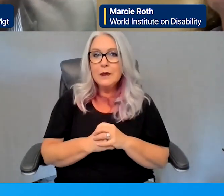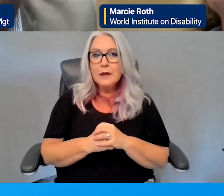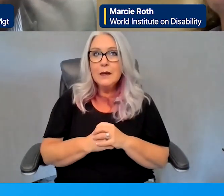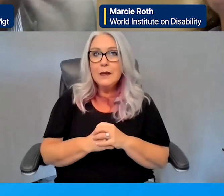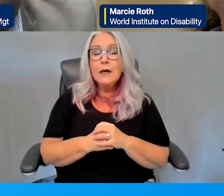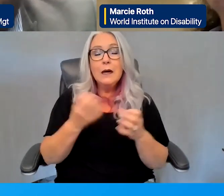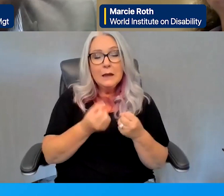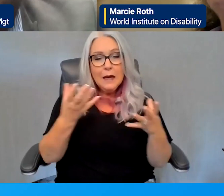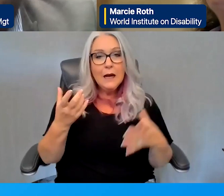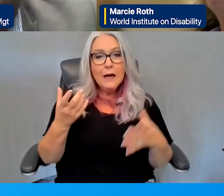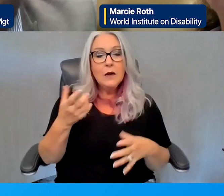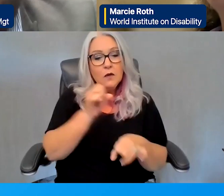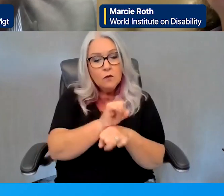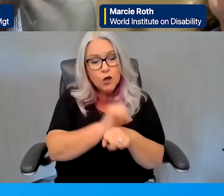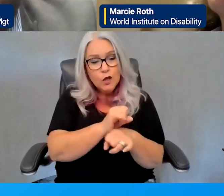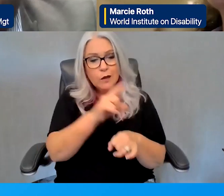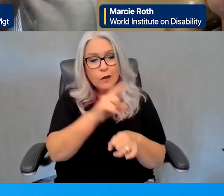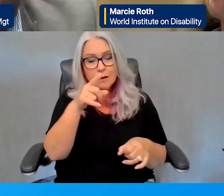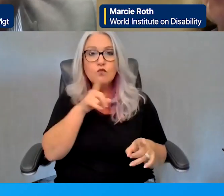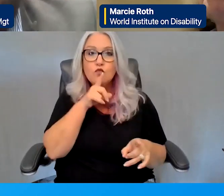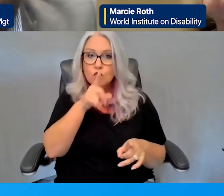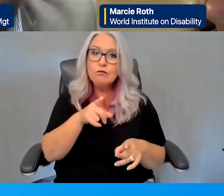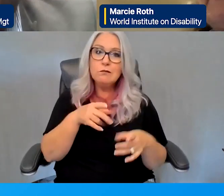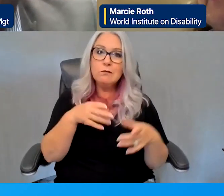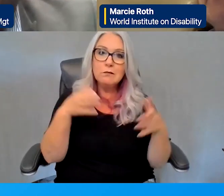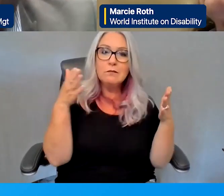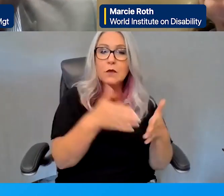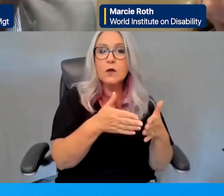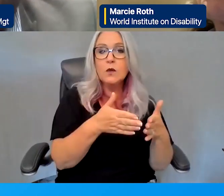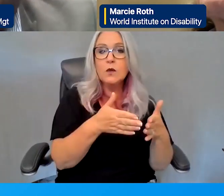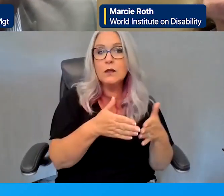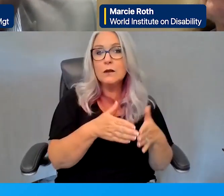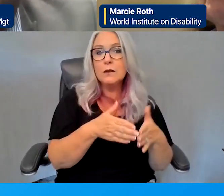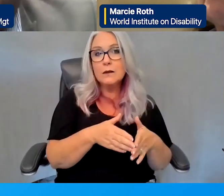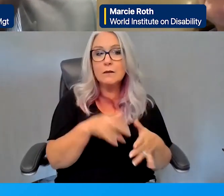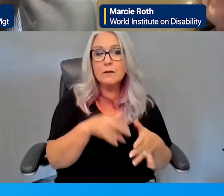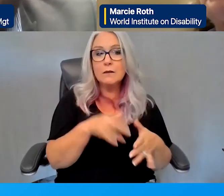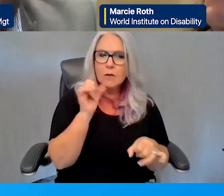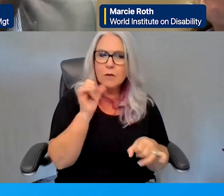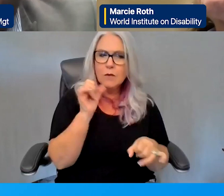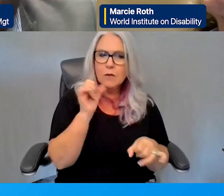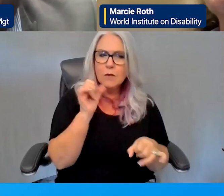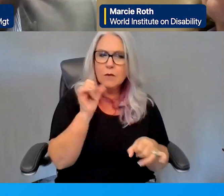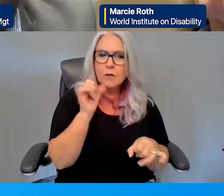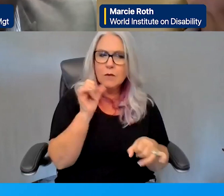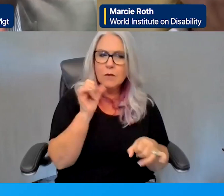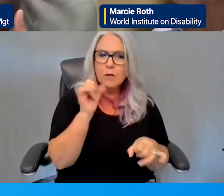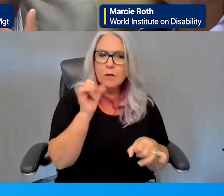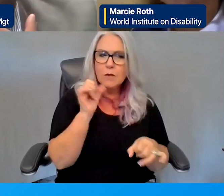on the hard work of enforcing the obligations that come with